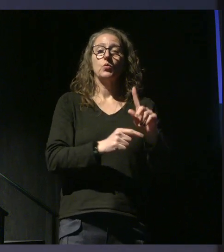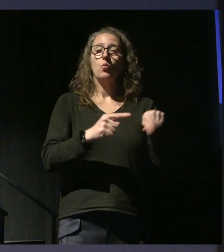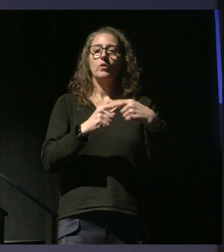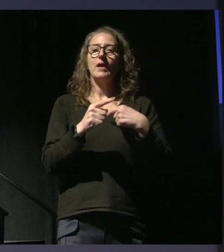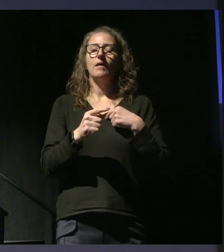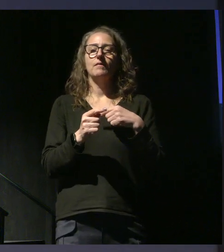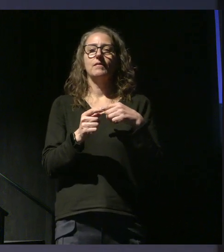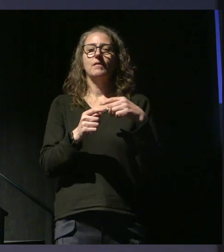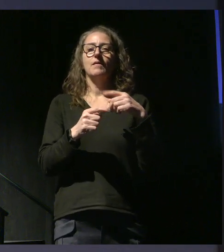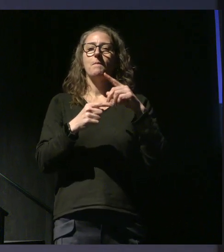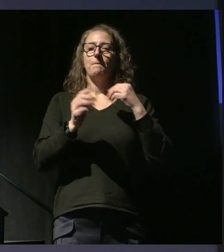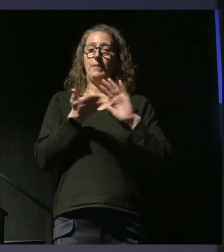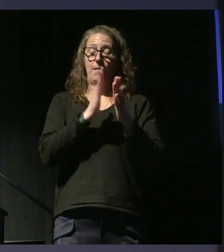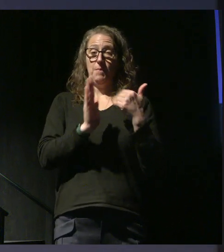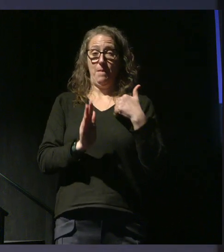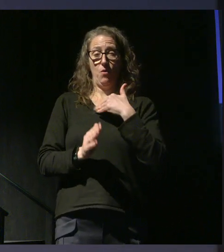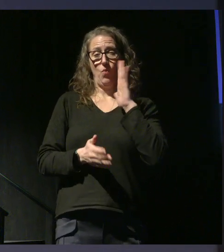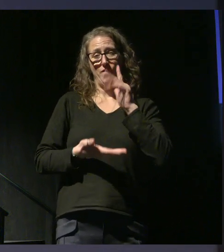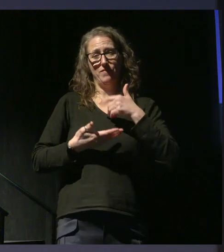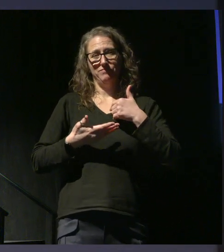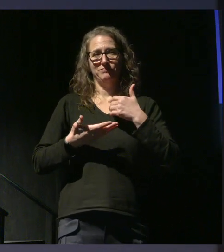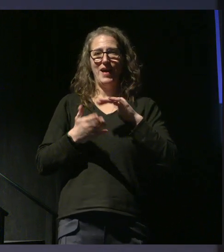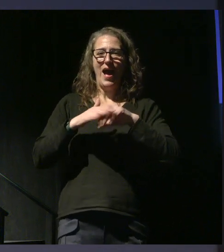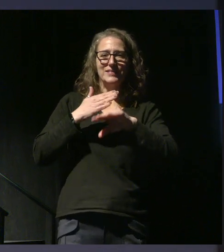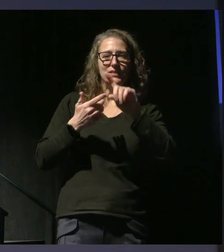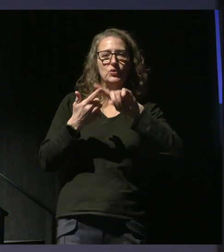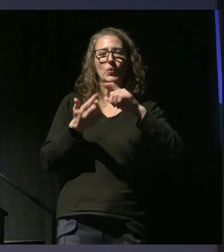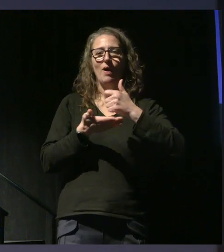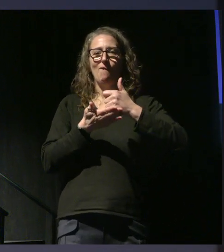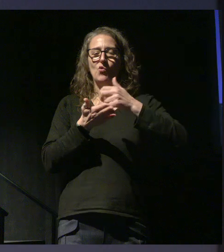resources, things like how to know what to deduct